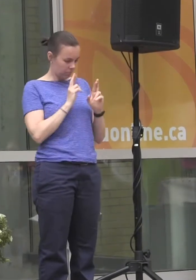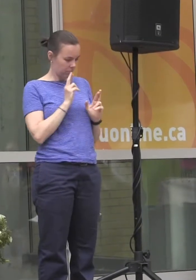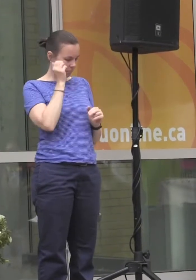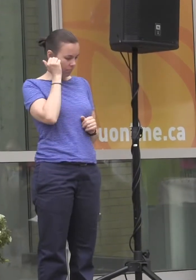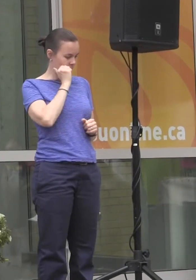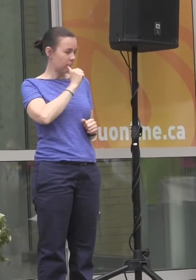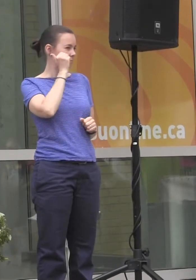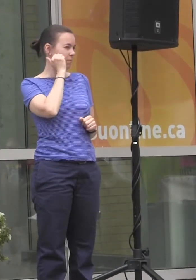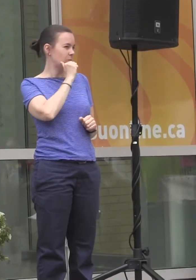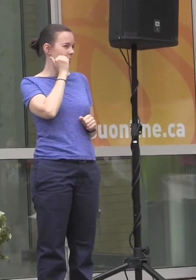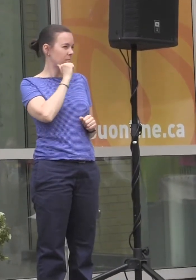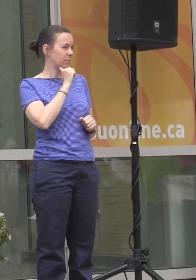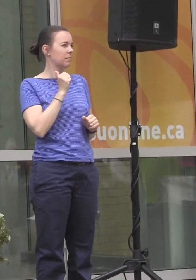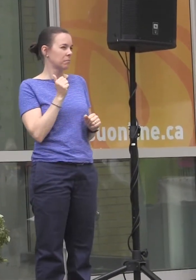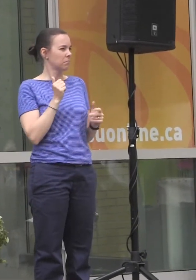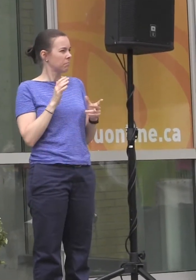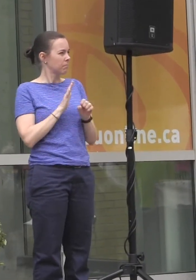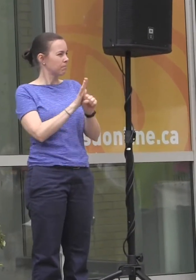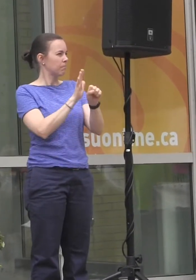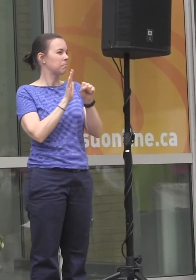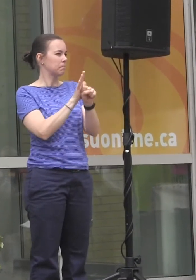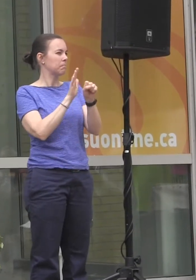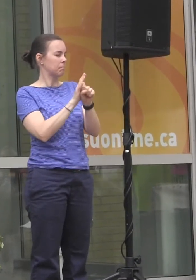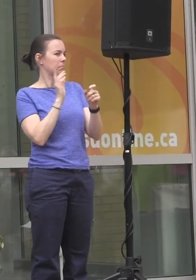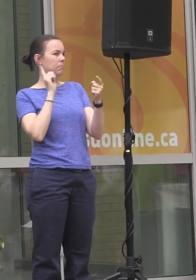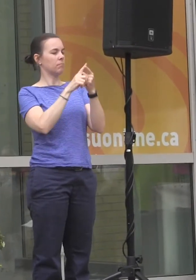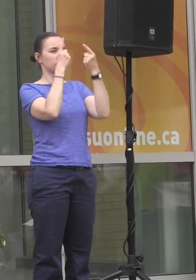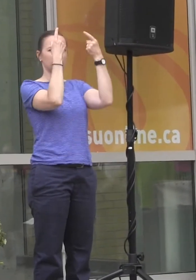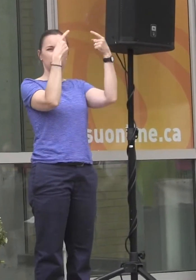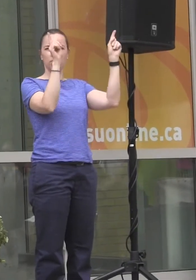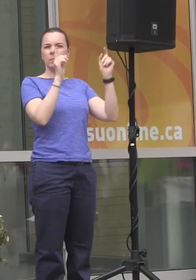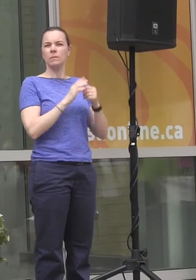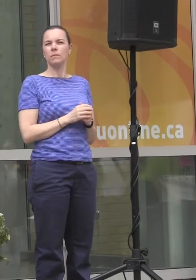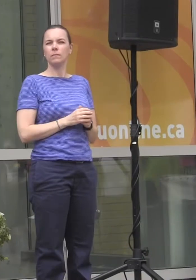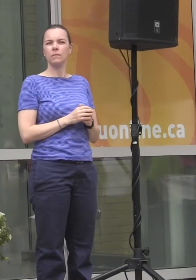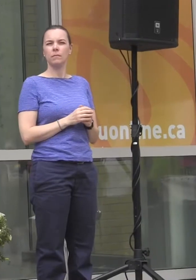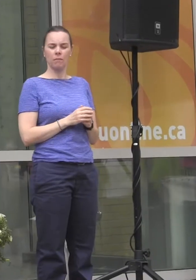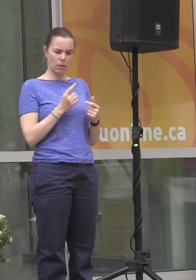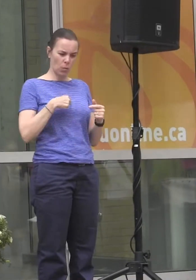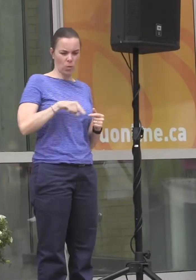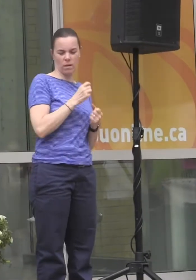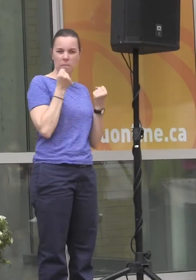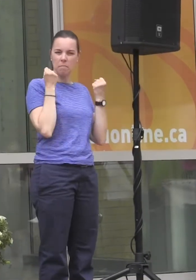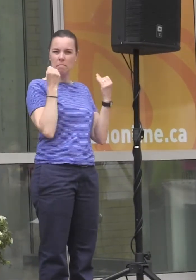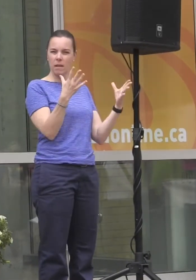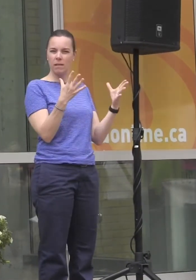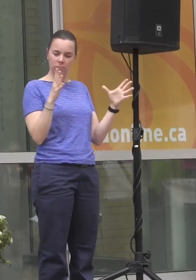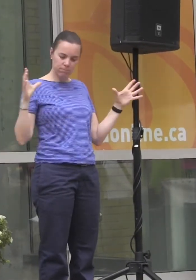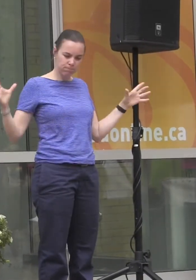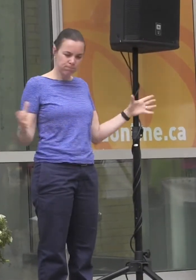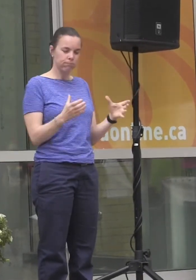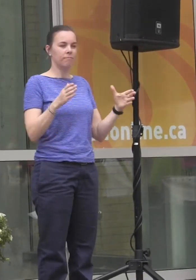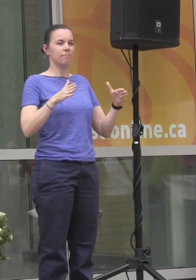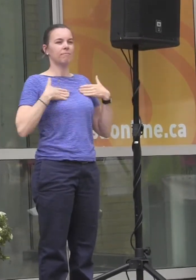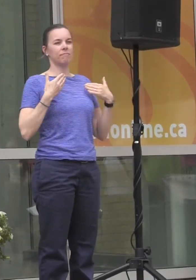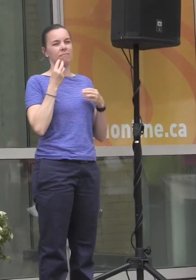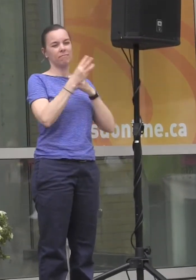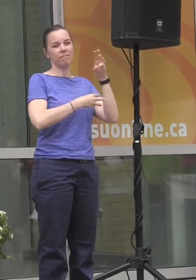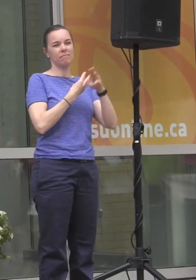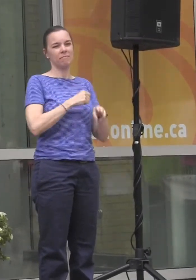we are many and that is the reason both to struggle on and to celebrate happy world pride thank you